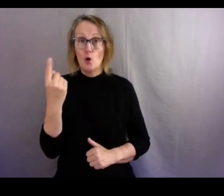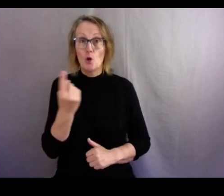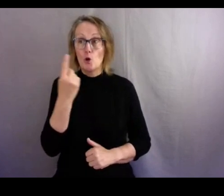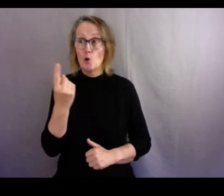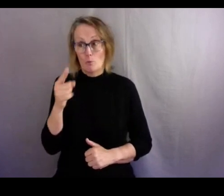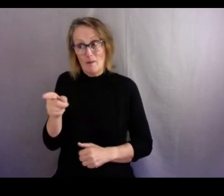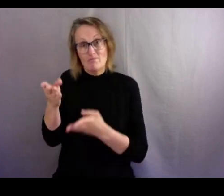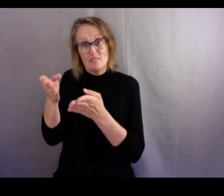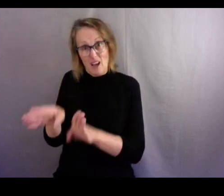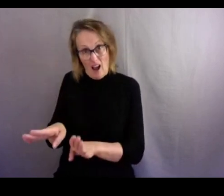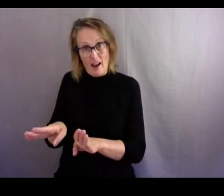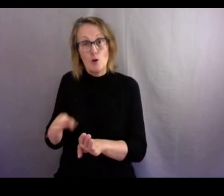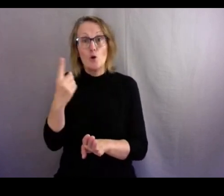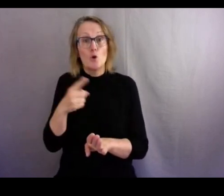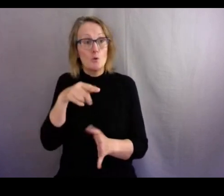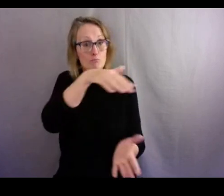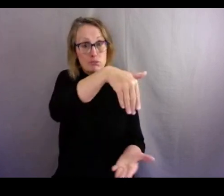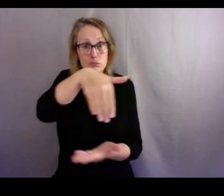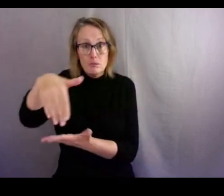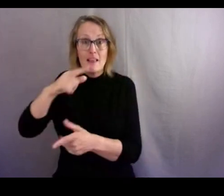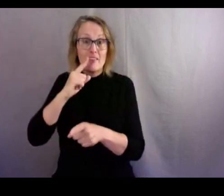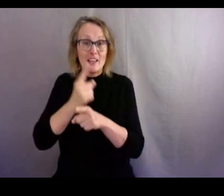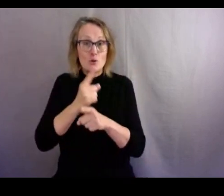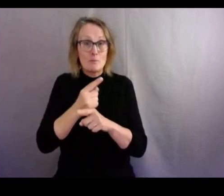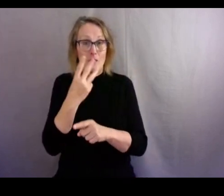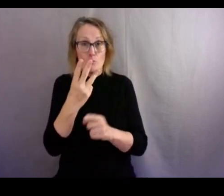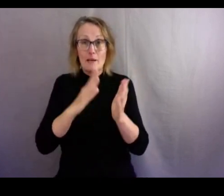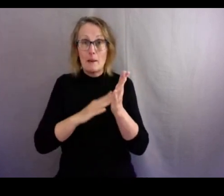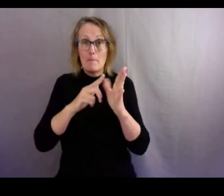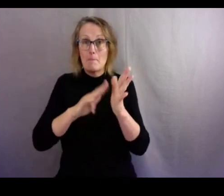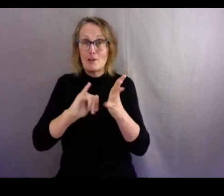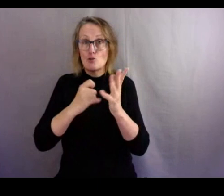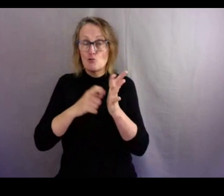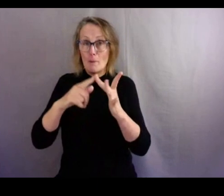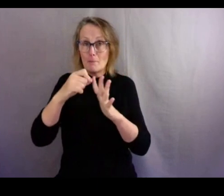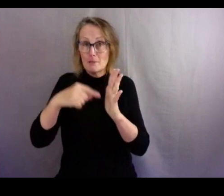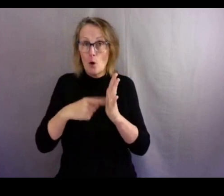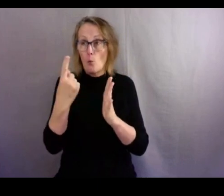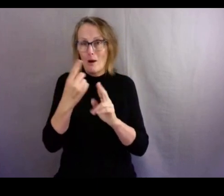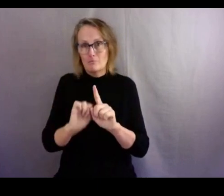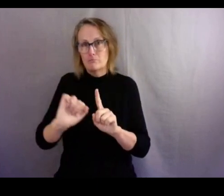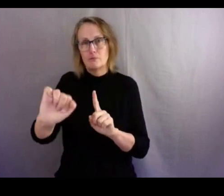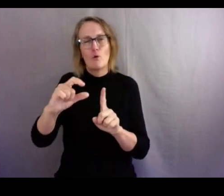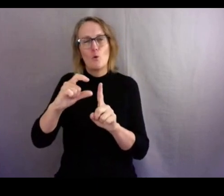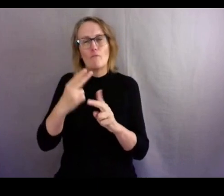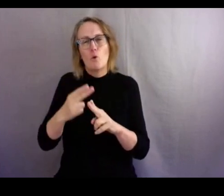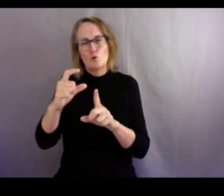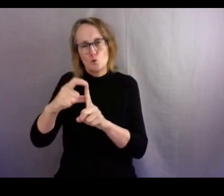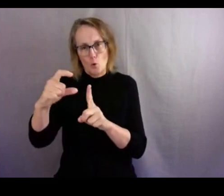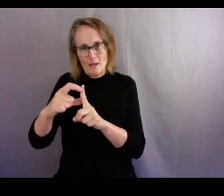which mention three manuscripts, another one dedicating to his daughter Aline, a bundle containing 12 notebooks